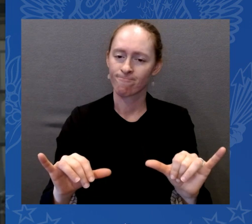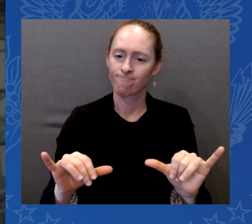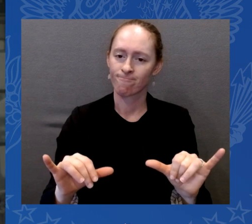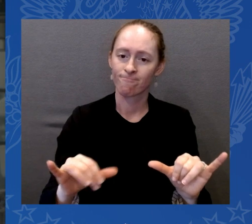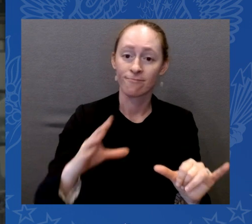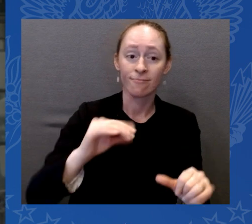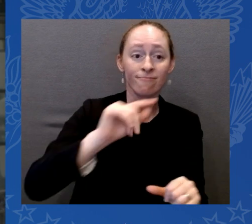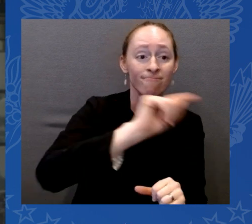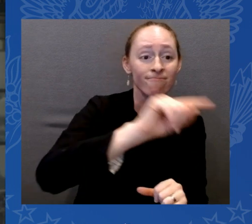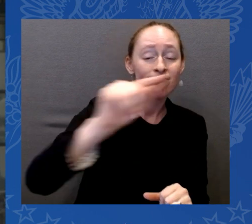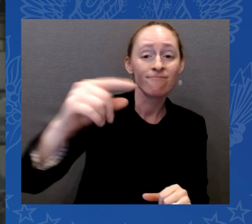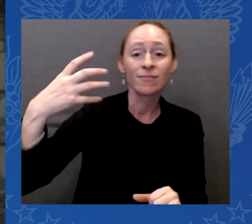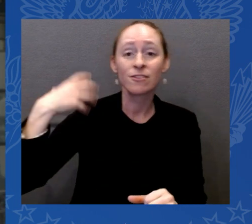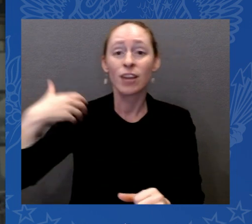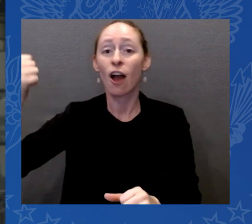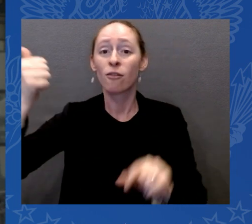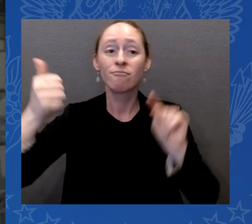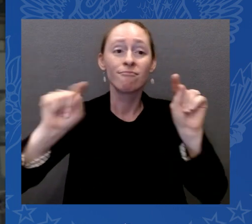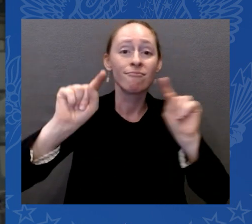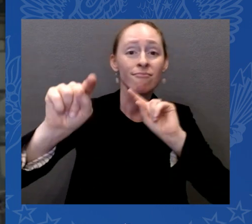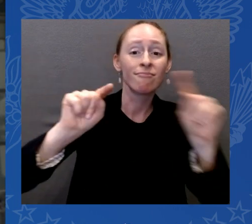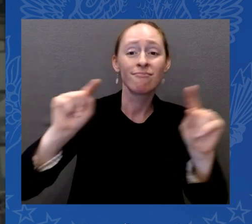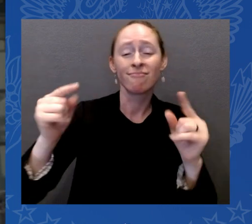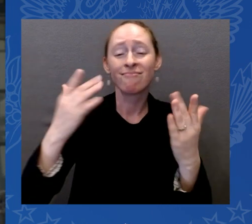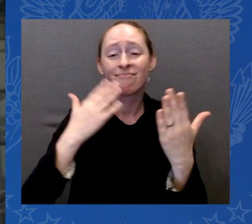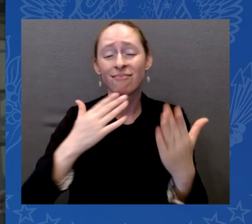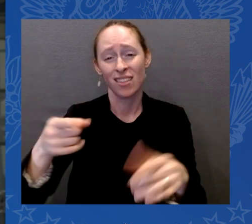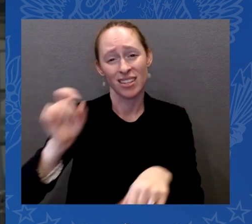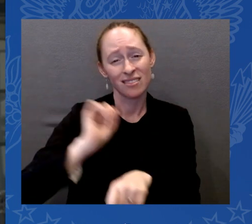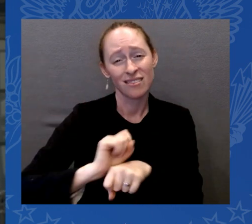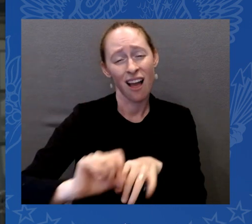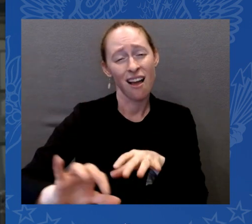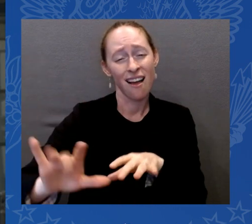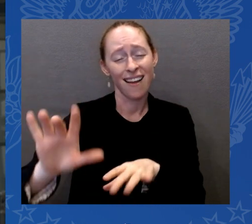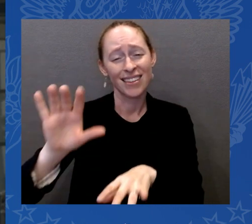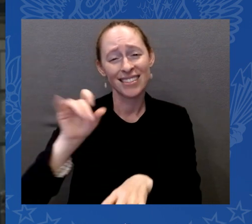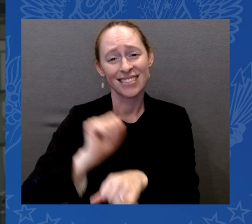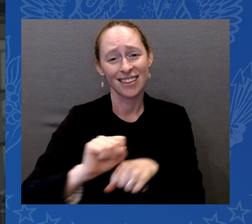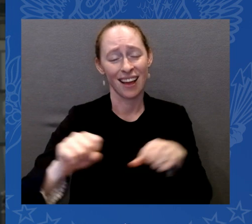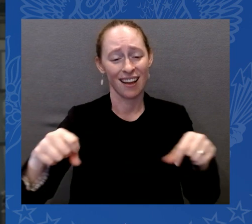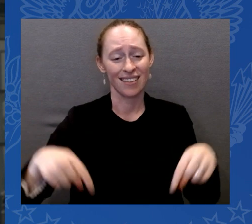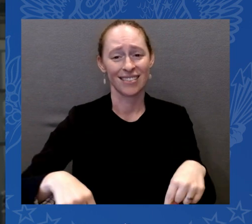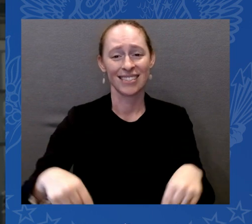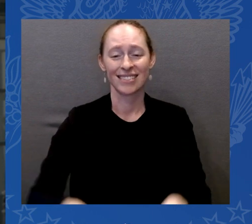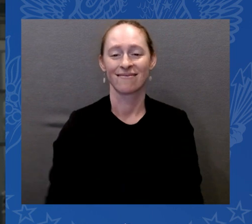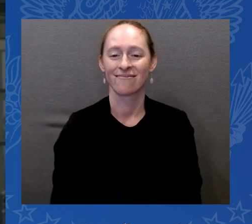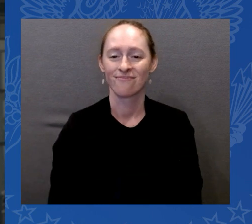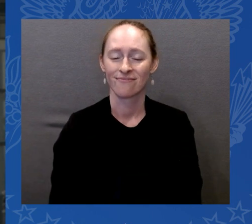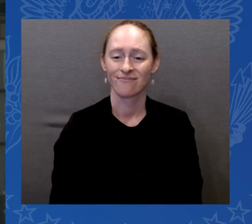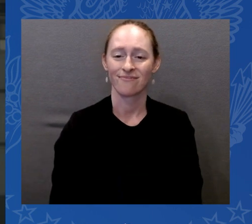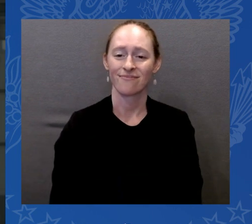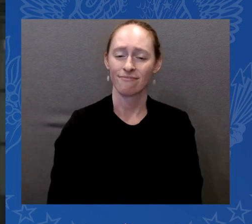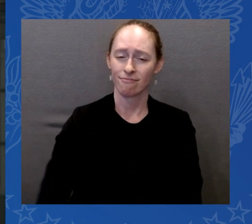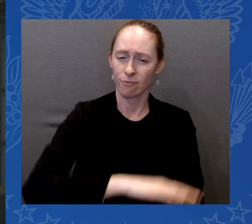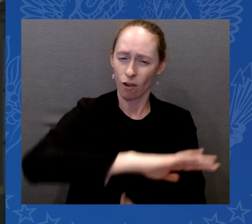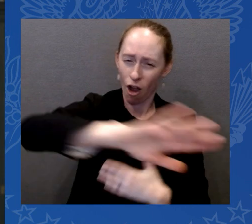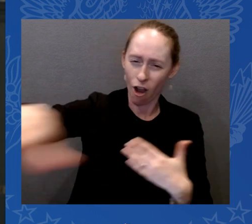to make this law real. And all the House and Senate Democrats who stood together and never, ever, ever gave up.